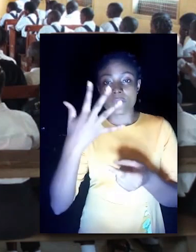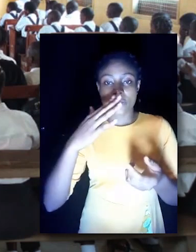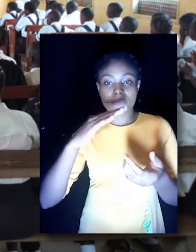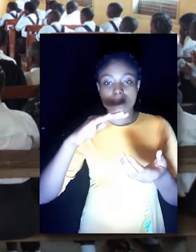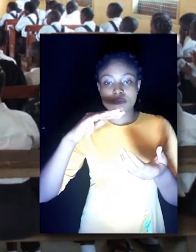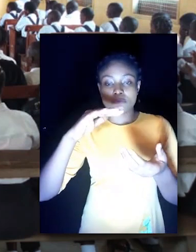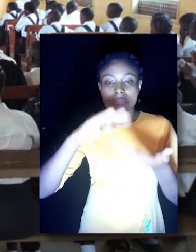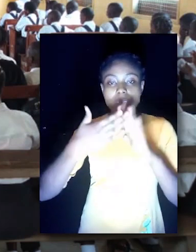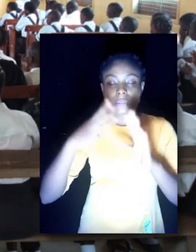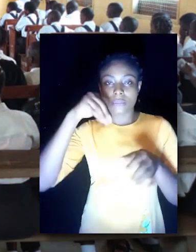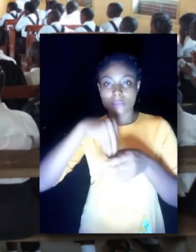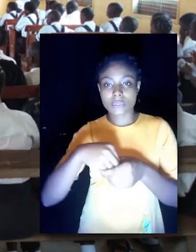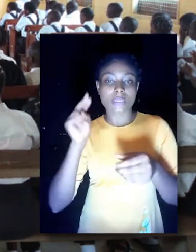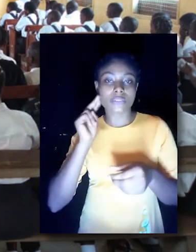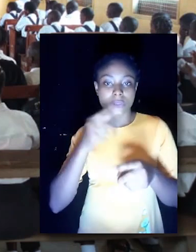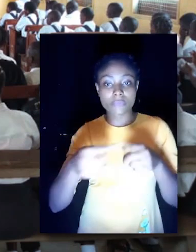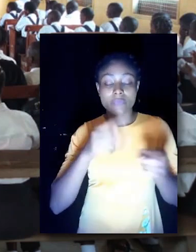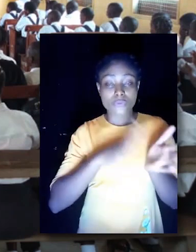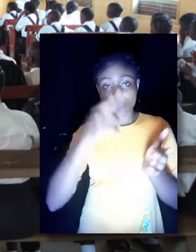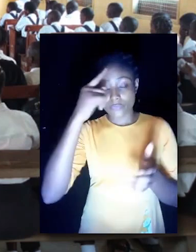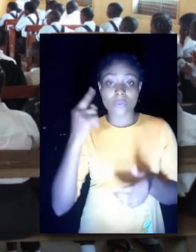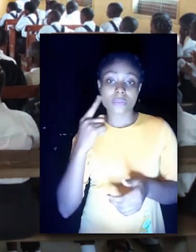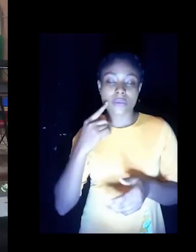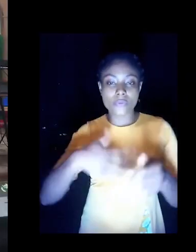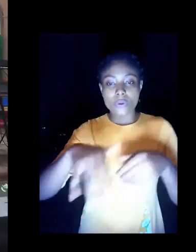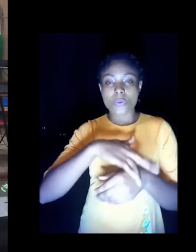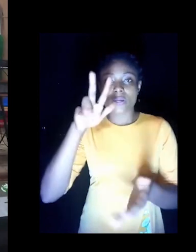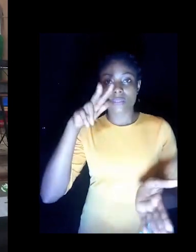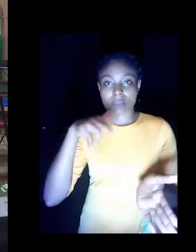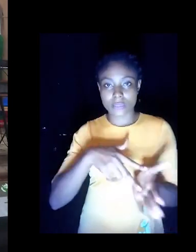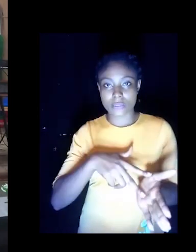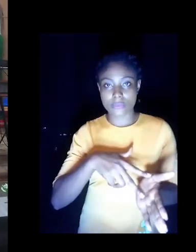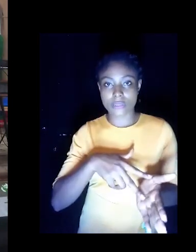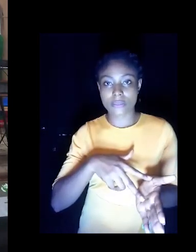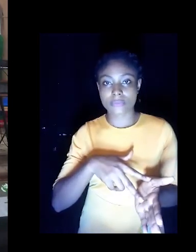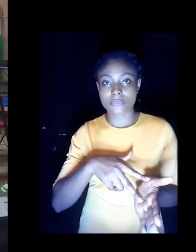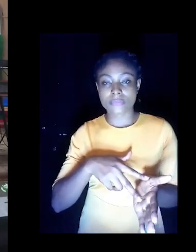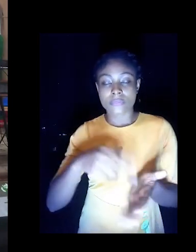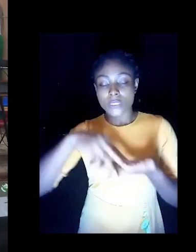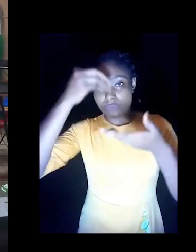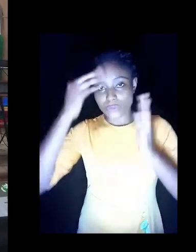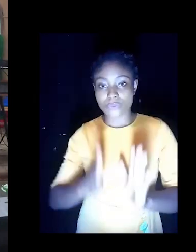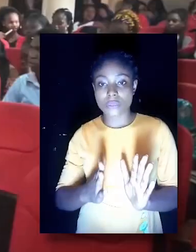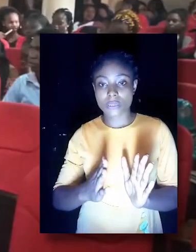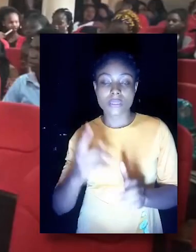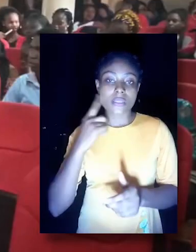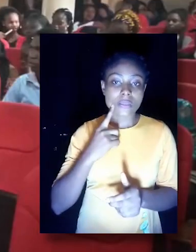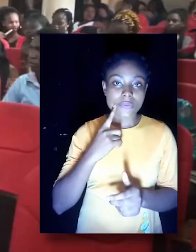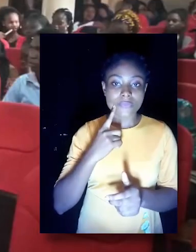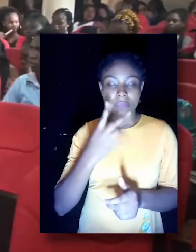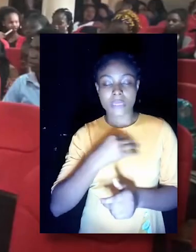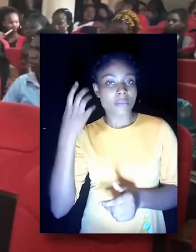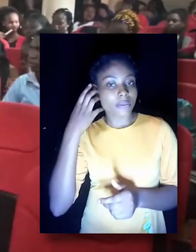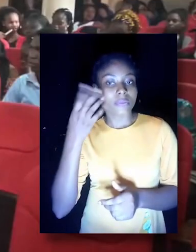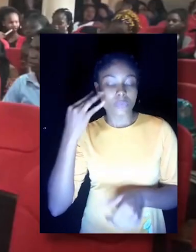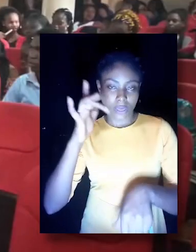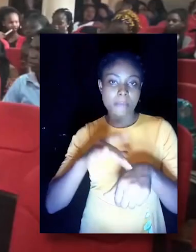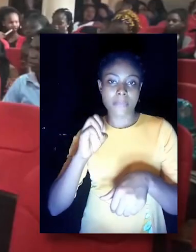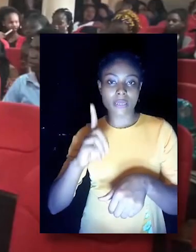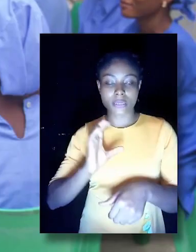the Deaf. over 3000 students Deaf and hearing were impacted by our outreach.